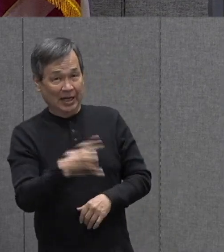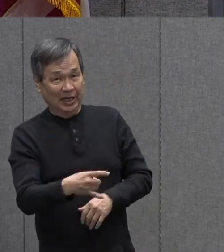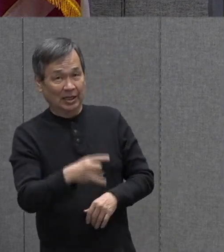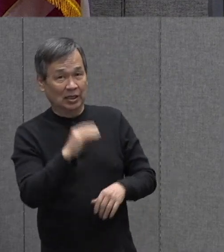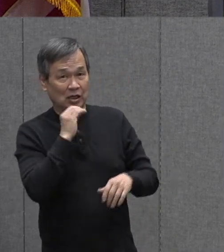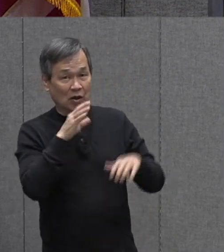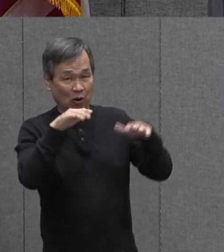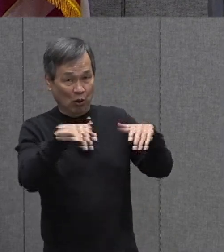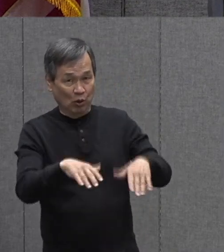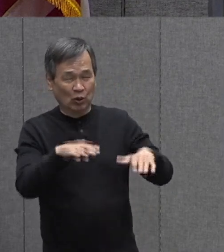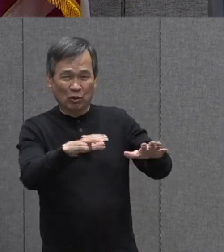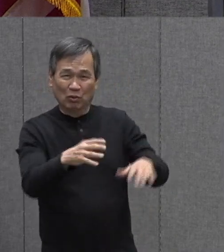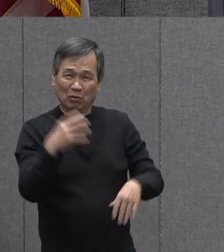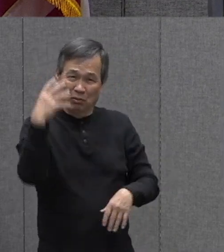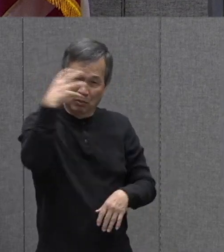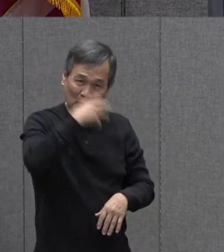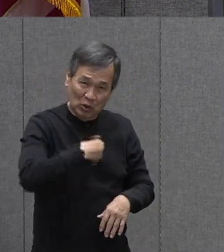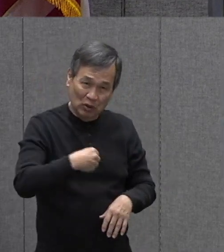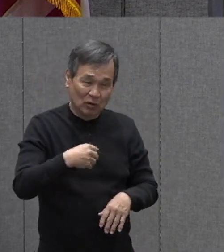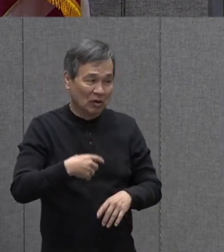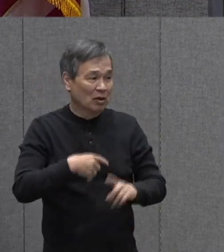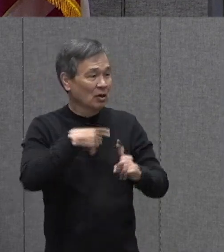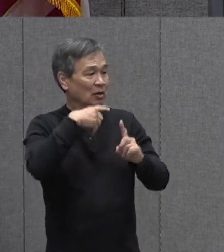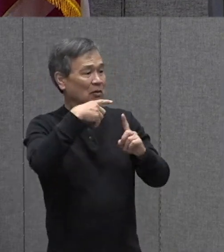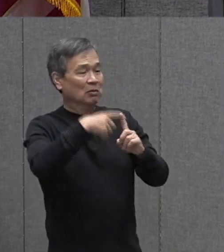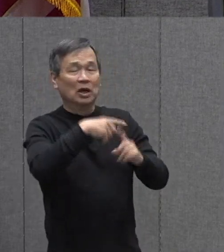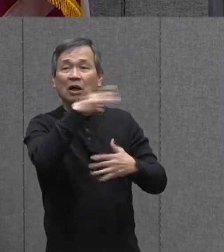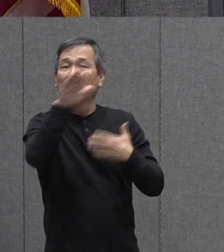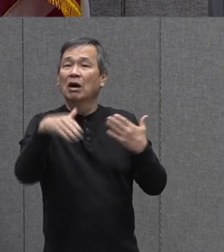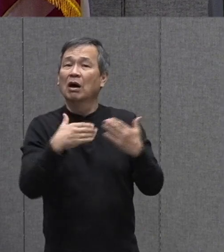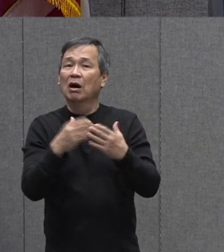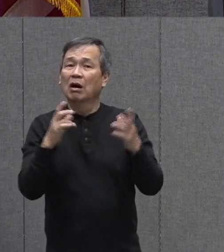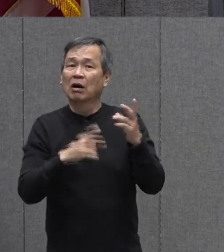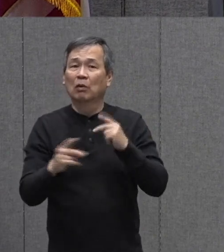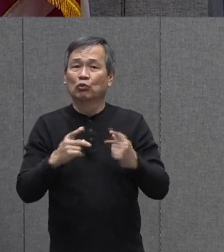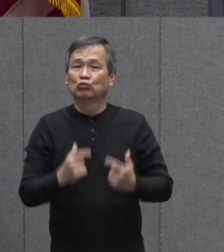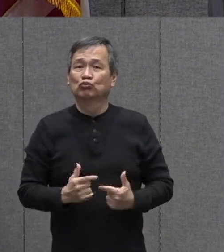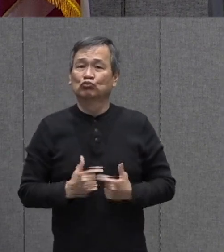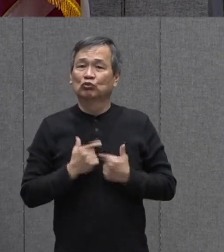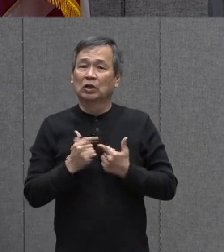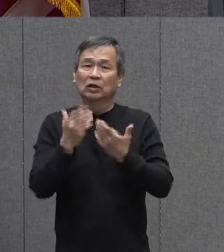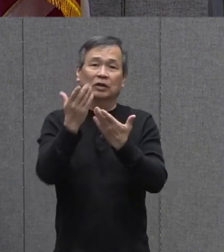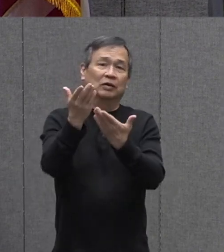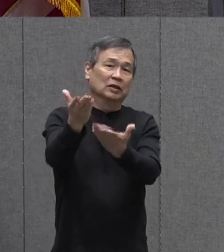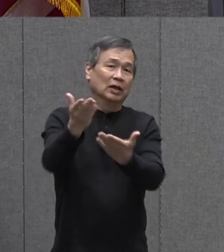but I also love all the creatures that live in the ocean. So I'm going to label the ocean